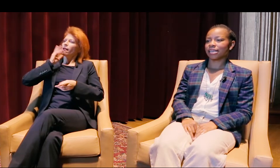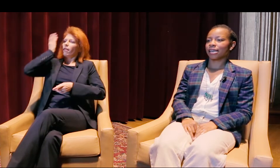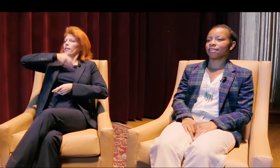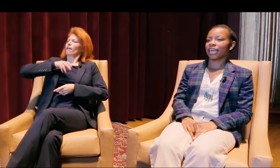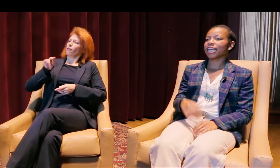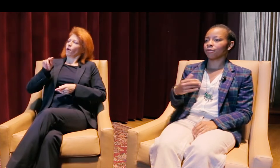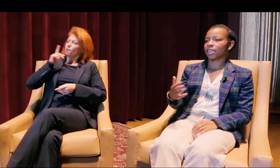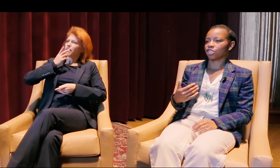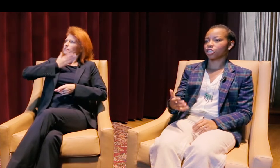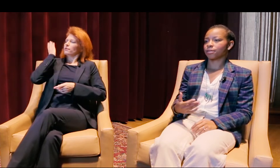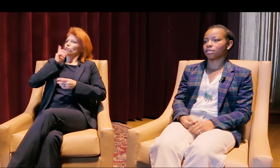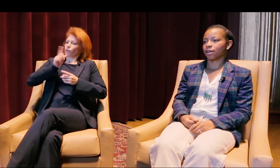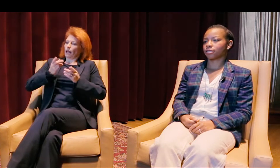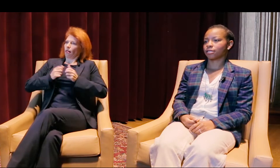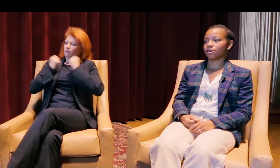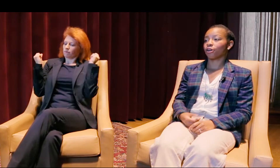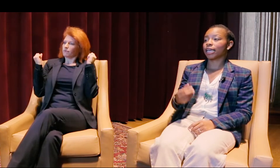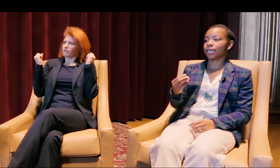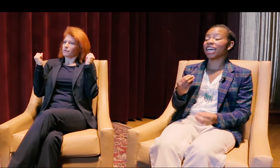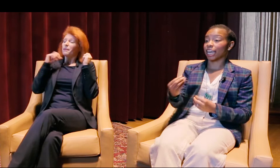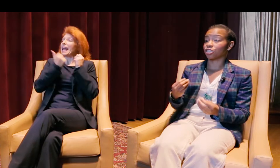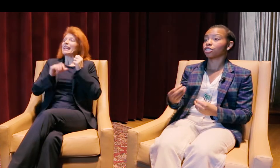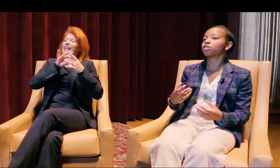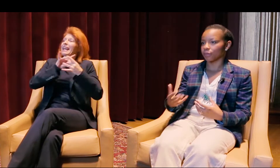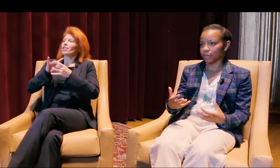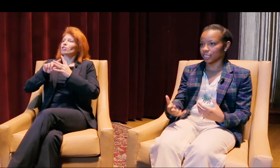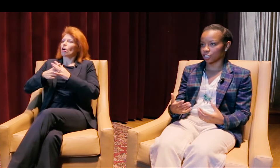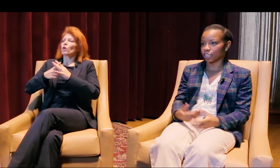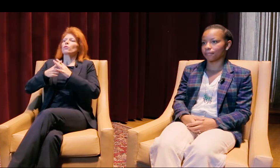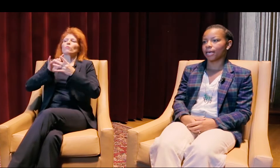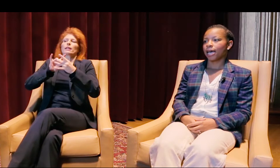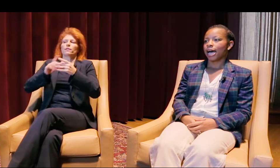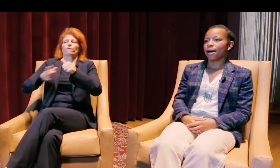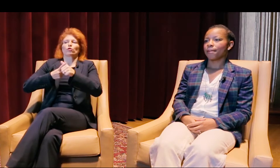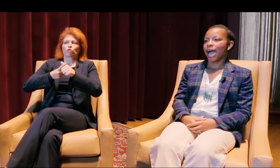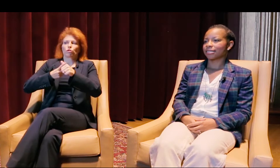I'd say that any relationship starts or any connection starts with relationship.